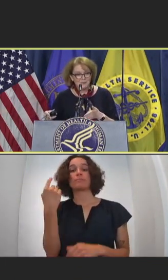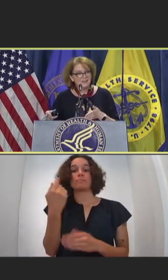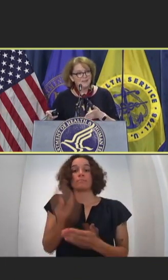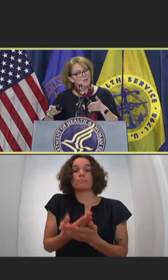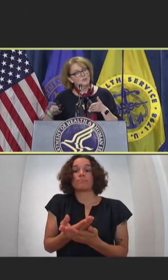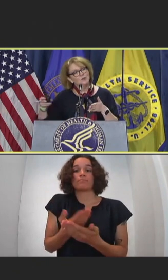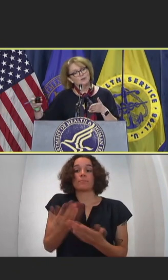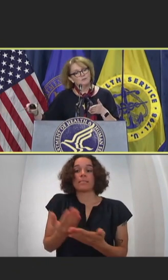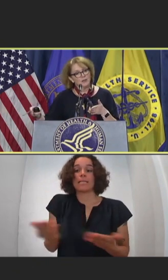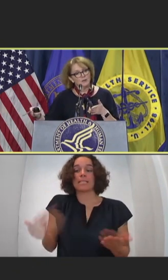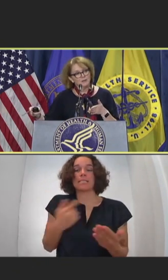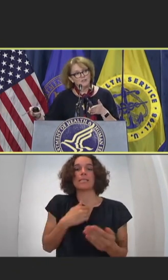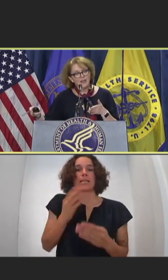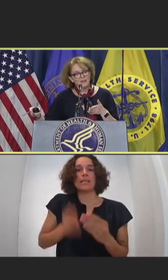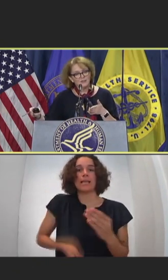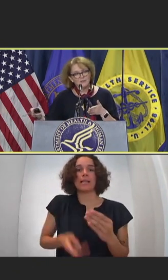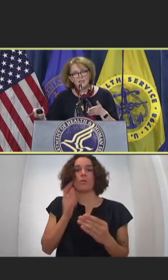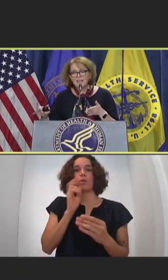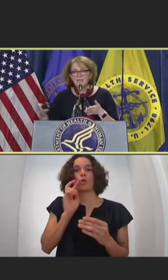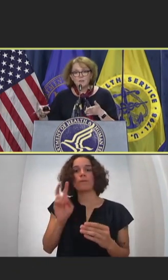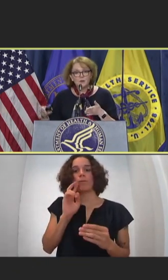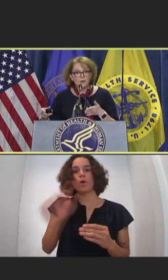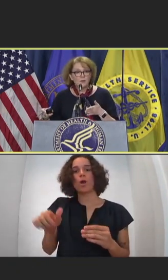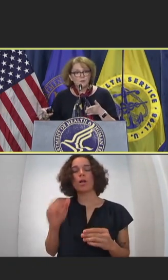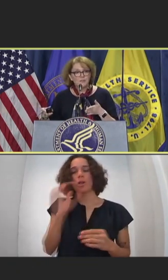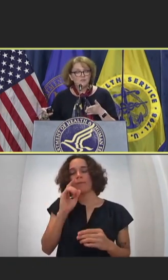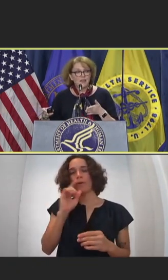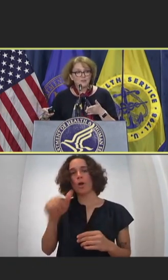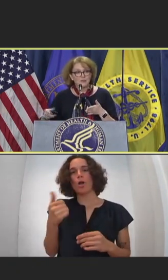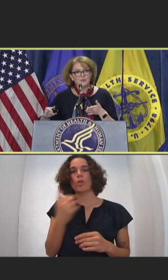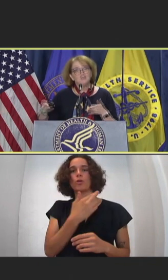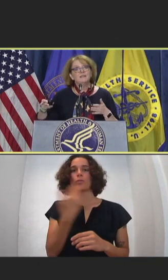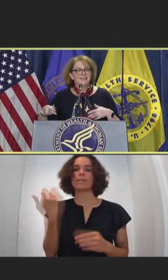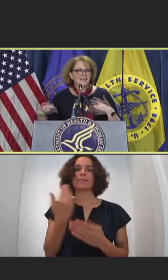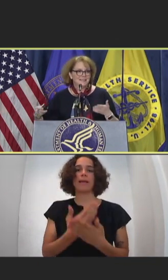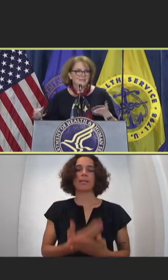they also look for other risk factors. If there are no other risk factors, then ideally,